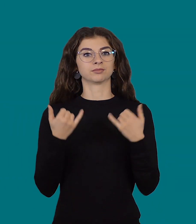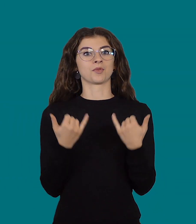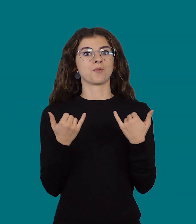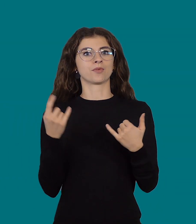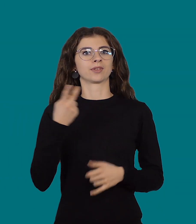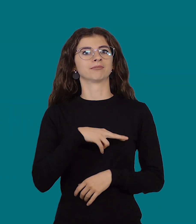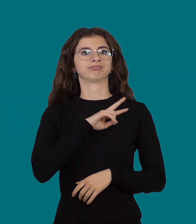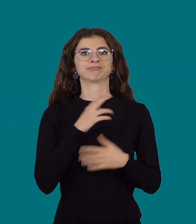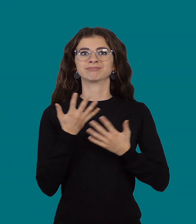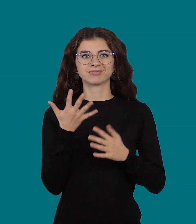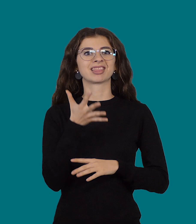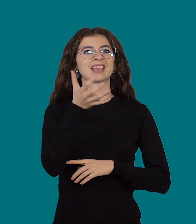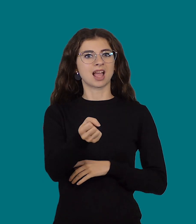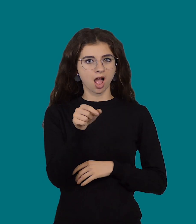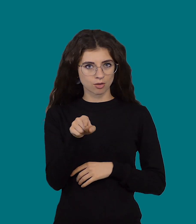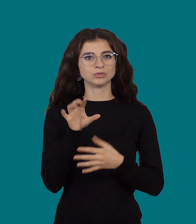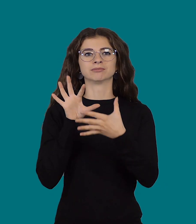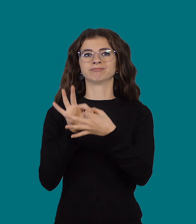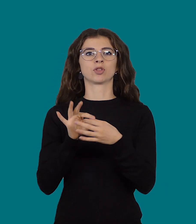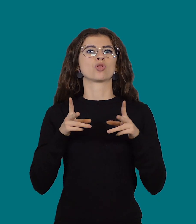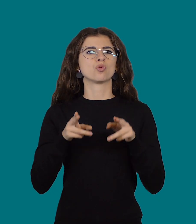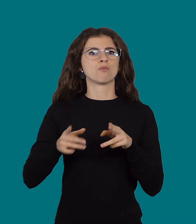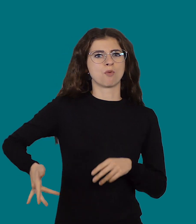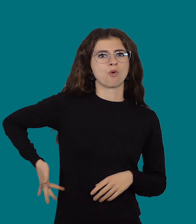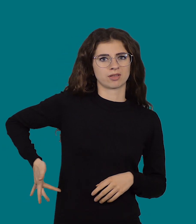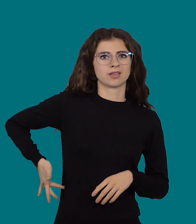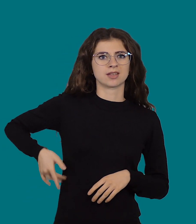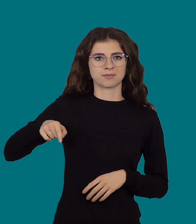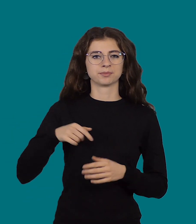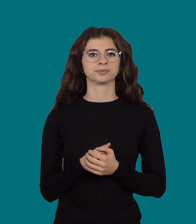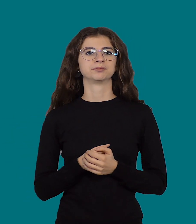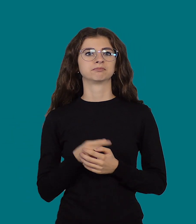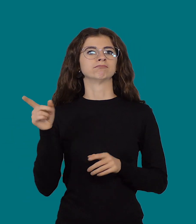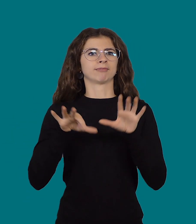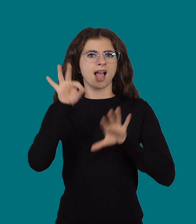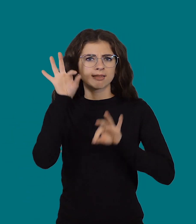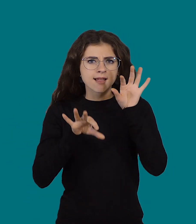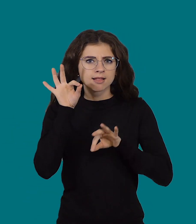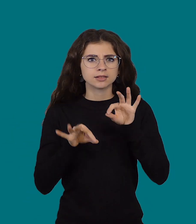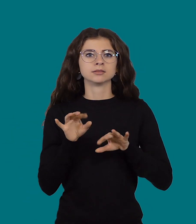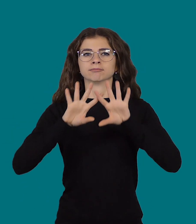Today Irene is responsible for one diagnosis, shich concerns a tumor in an adrenal gland. She has to analyze them.